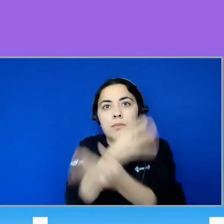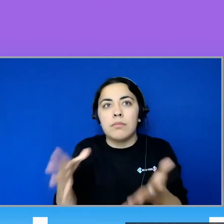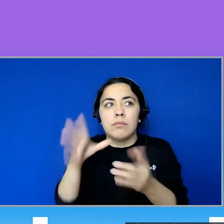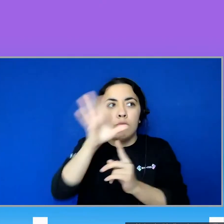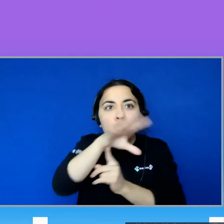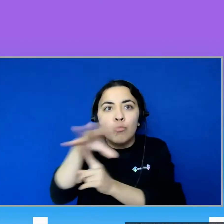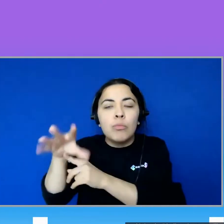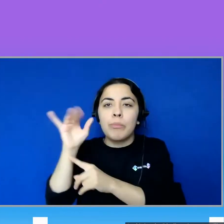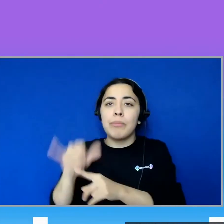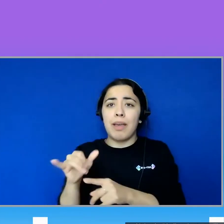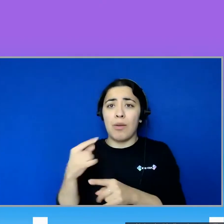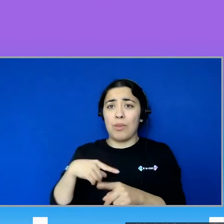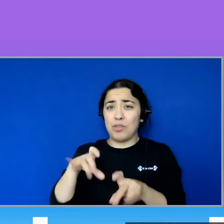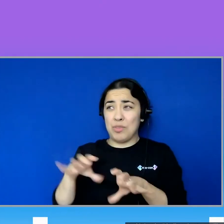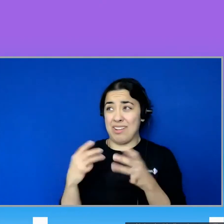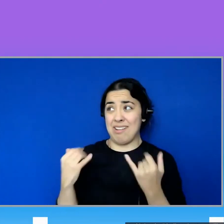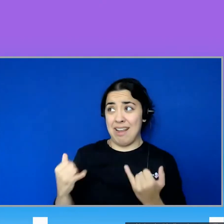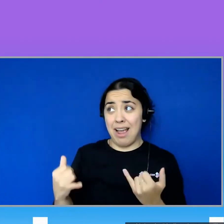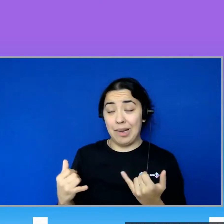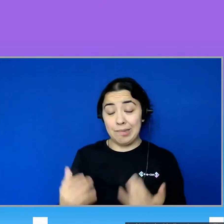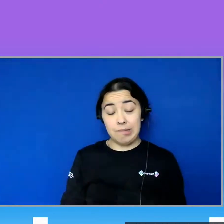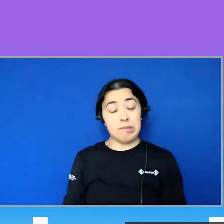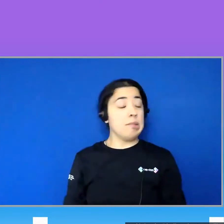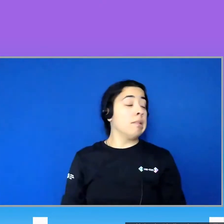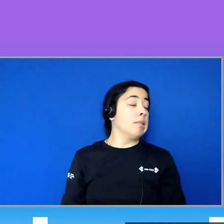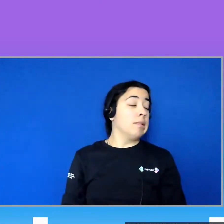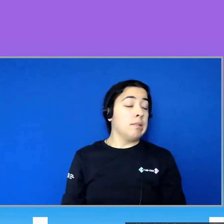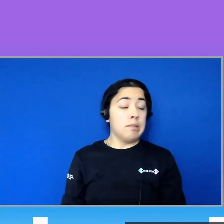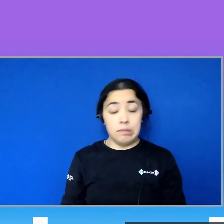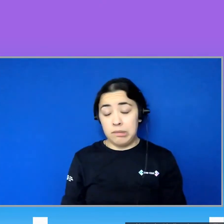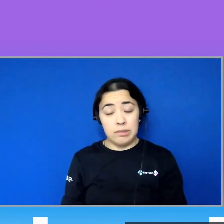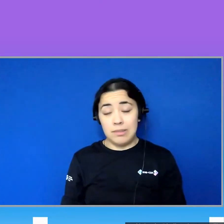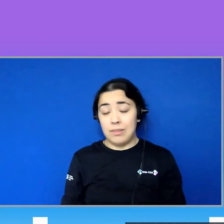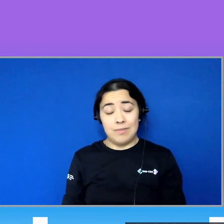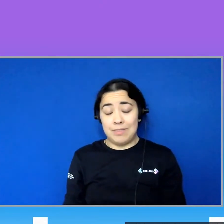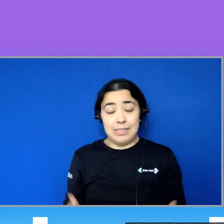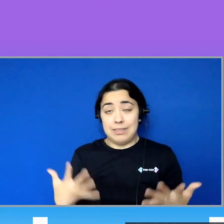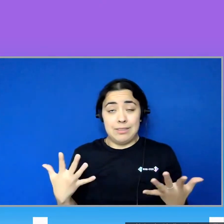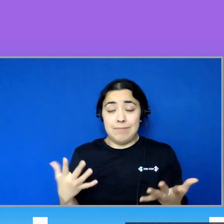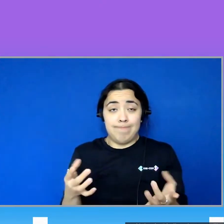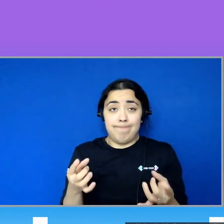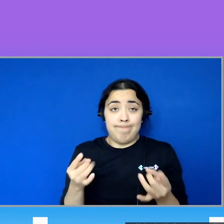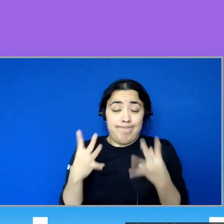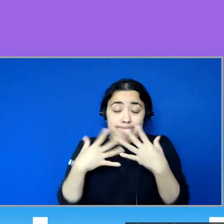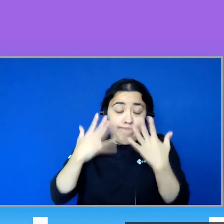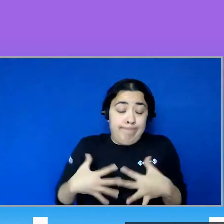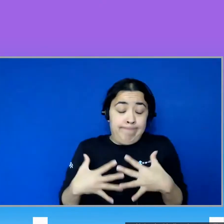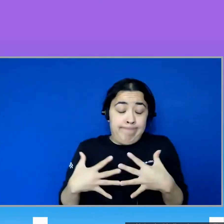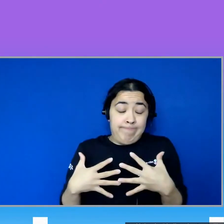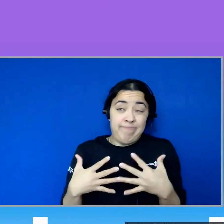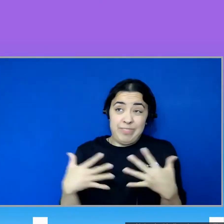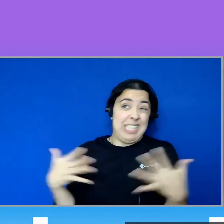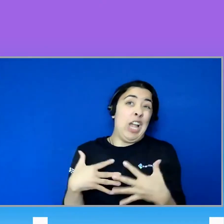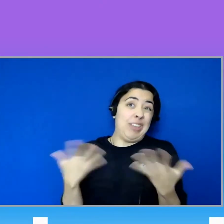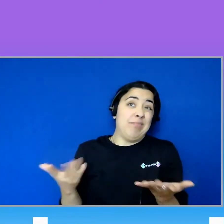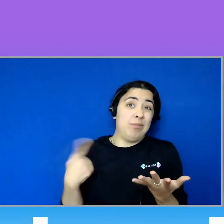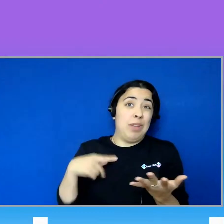that we have to do this in this day and age, just saying it,